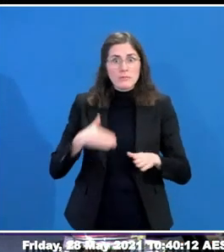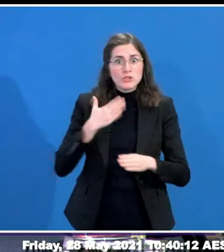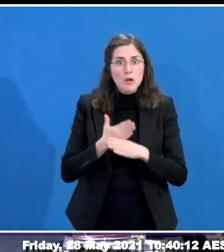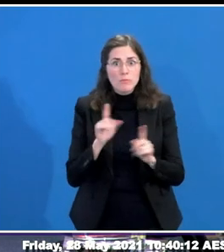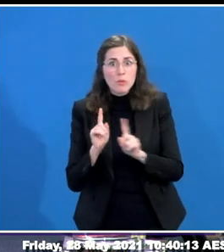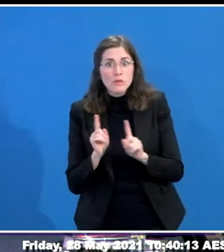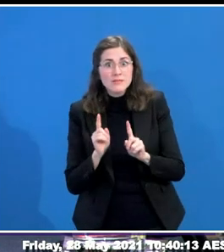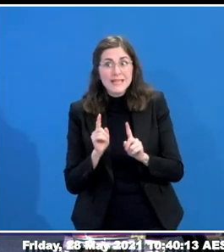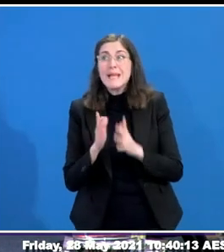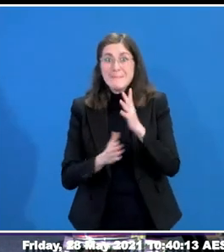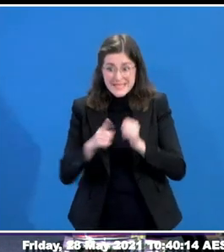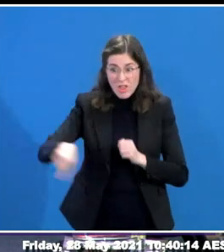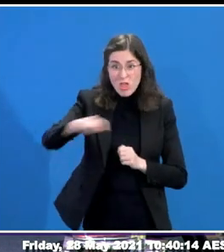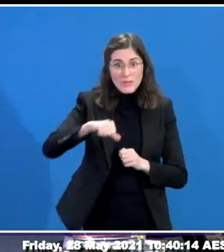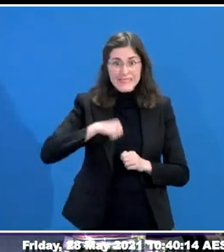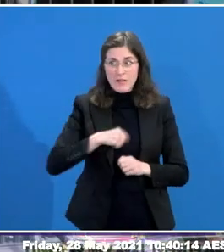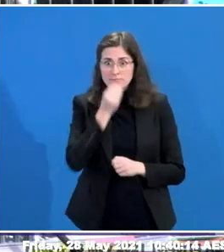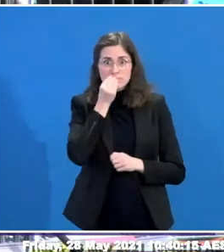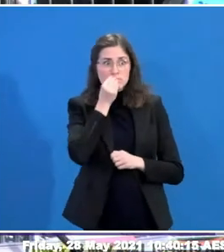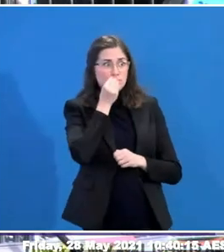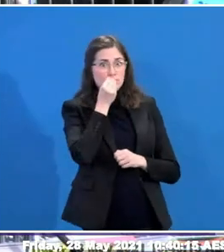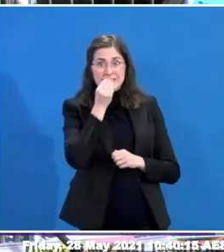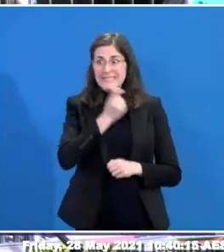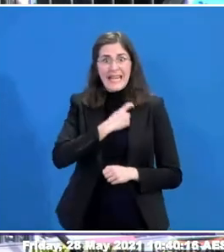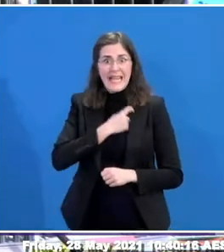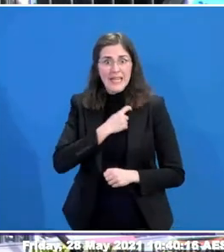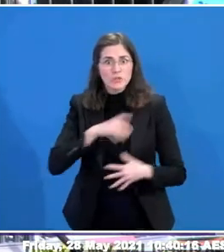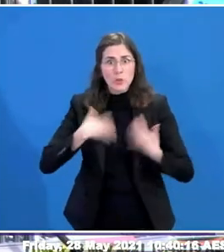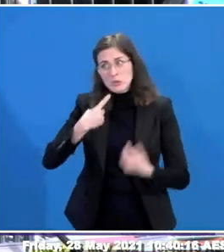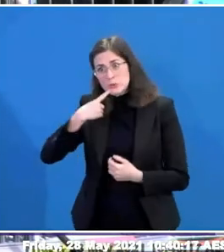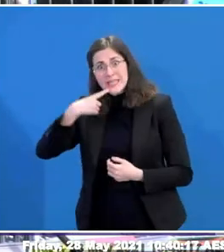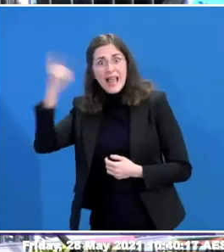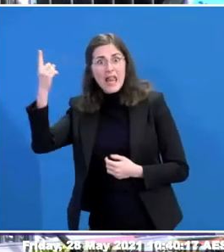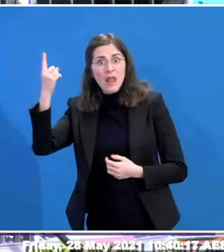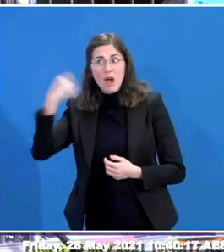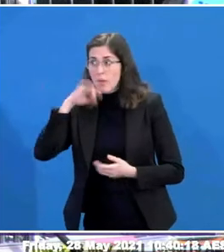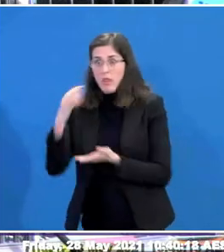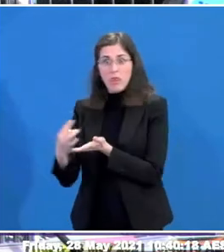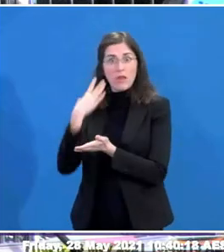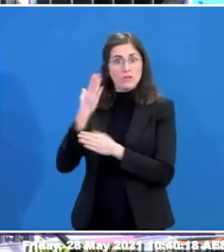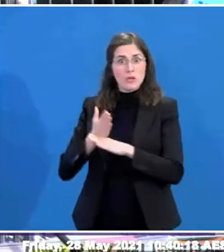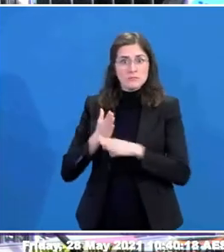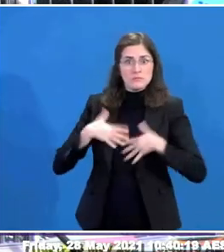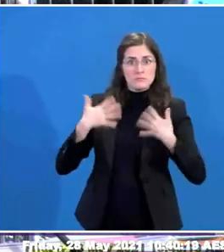to either non-reporting of incidents or misrepresented reporting to cover up from another staff member.